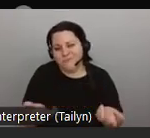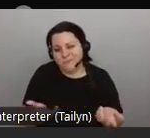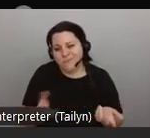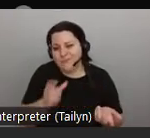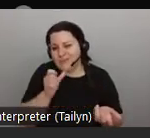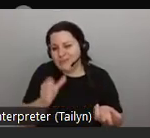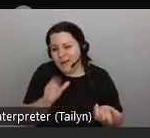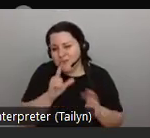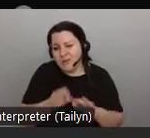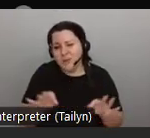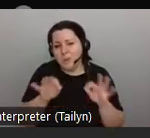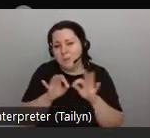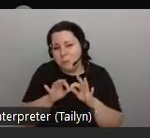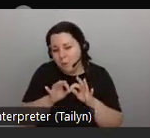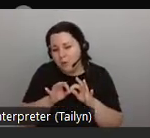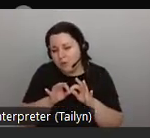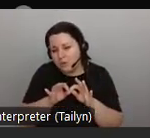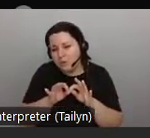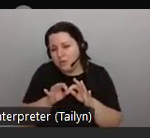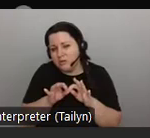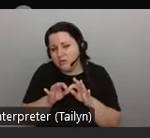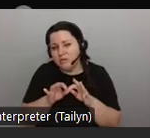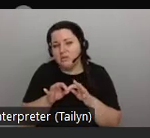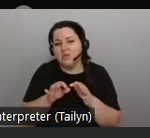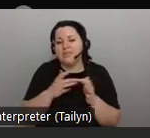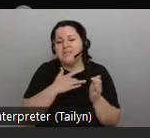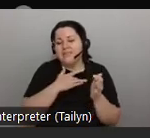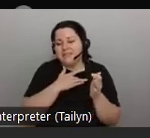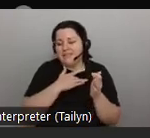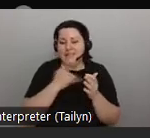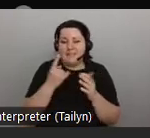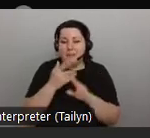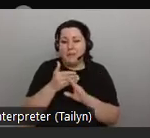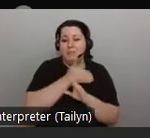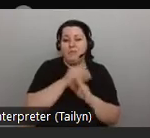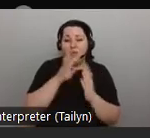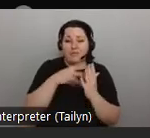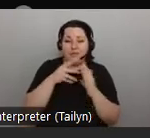generally it's not like terribly important for you to do this,